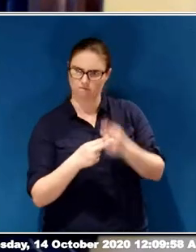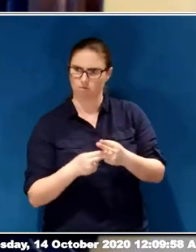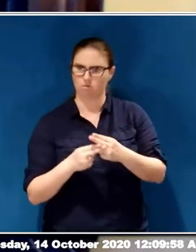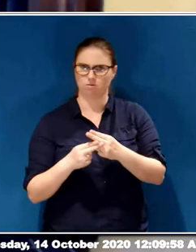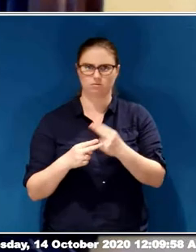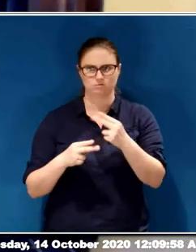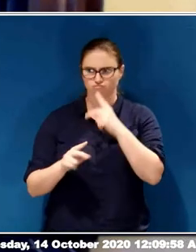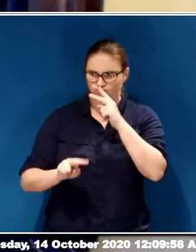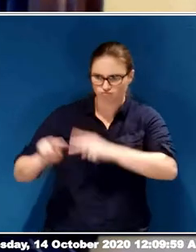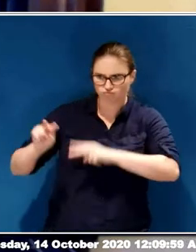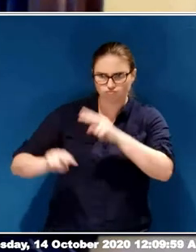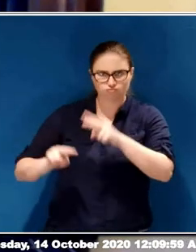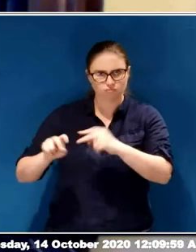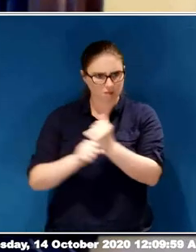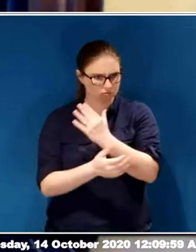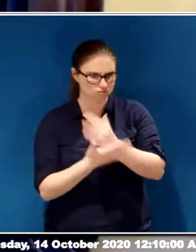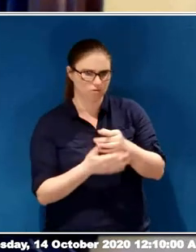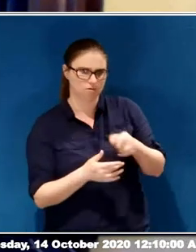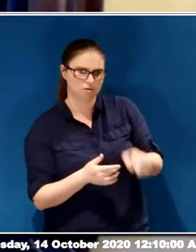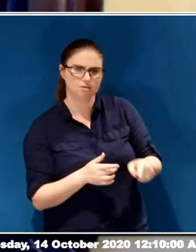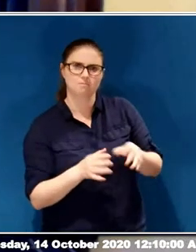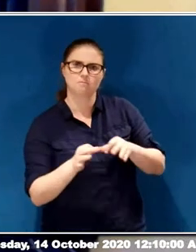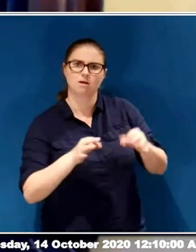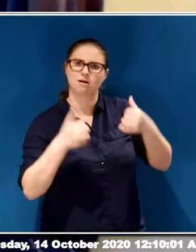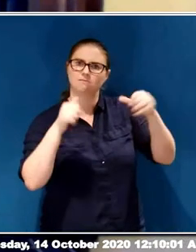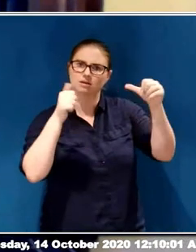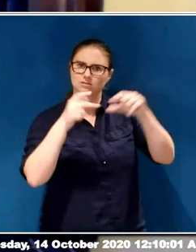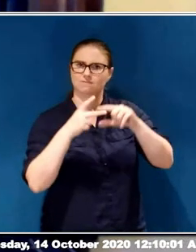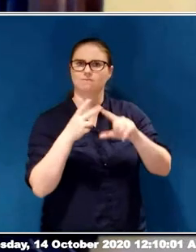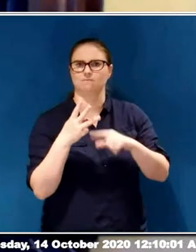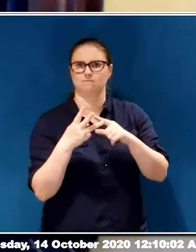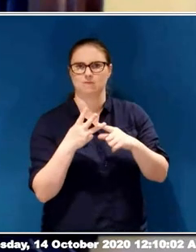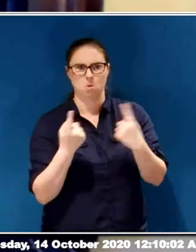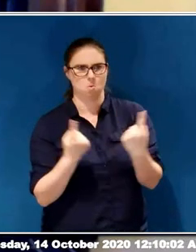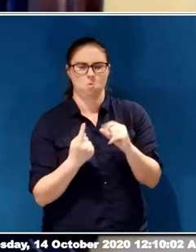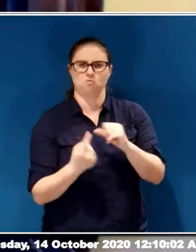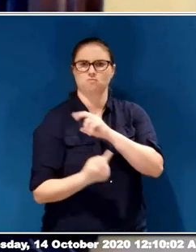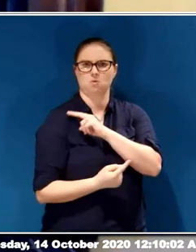Thank you, doctor. Just to orient you, I'm at row 19.